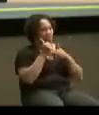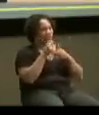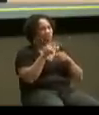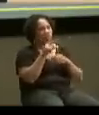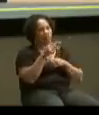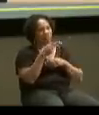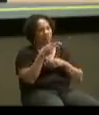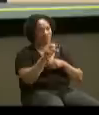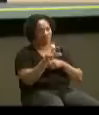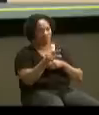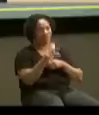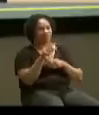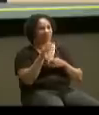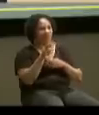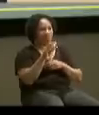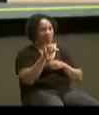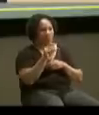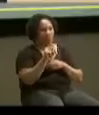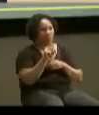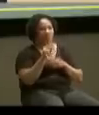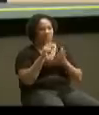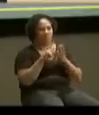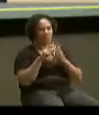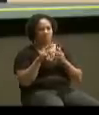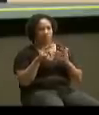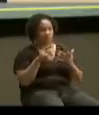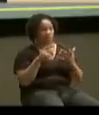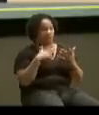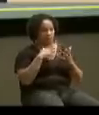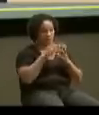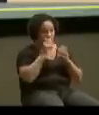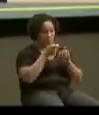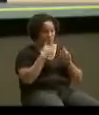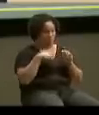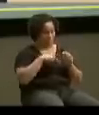ASSISTANCE WITH YOU TO COMPLETE A GREENHOUSE GAS EMISSIONS INVENTORY.